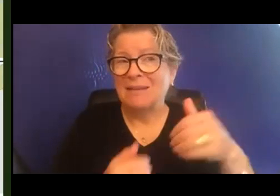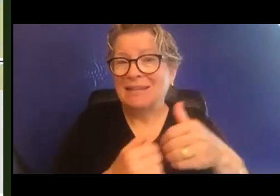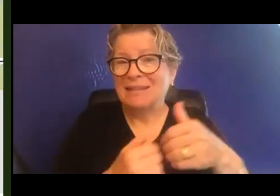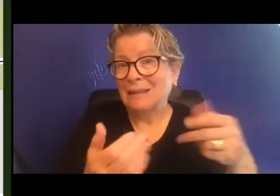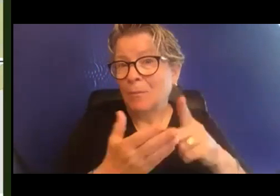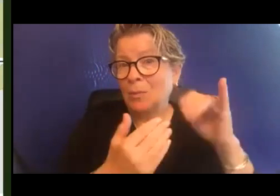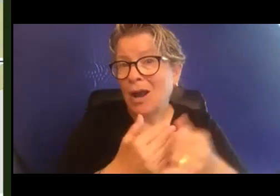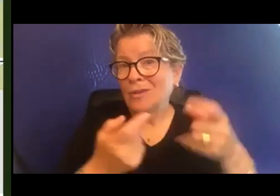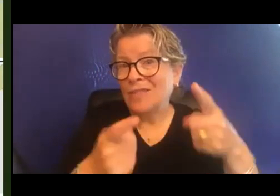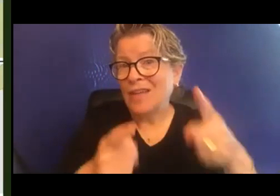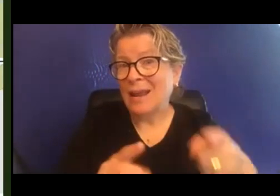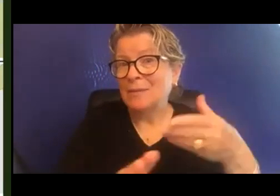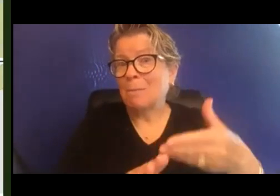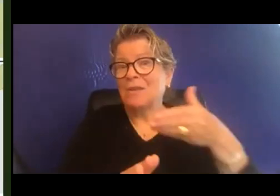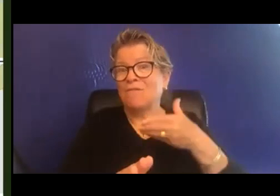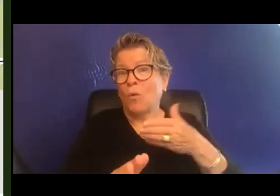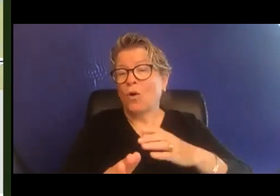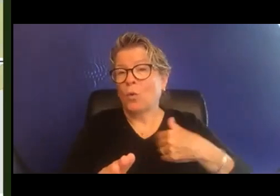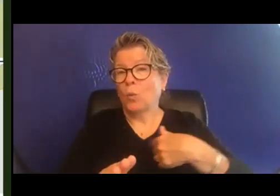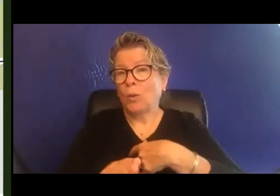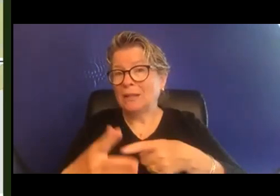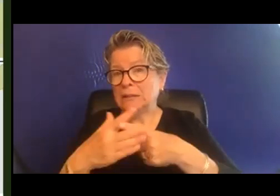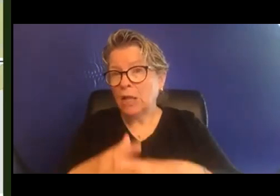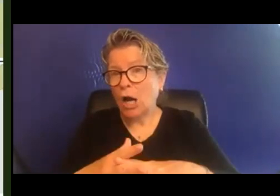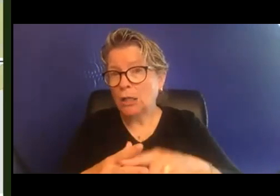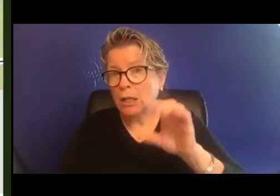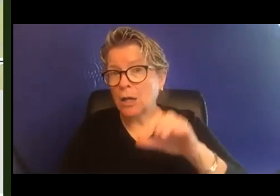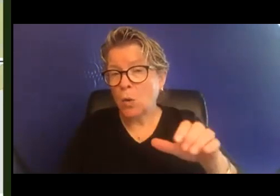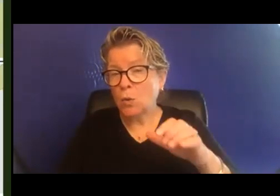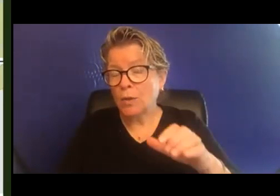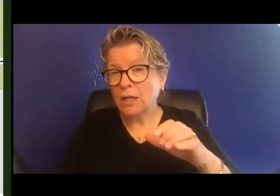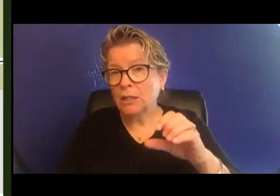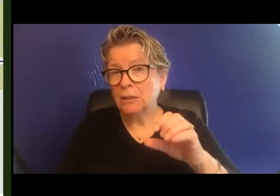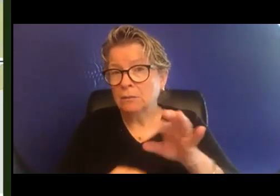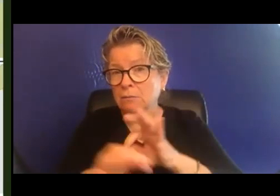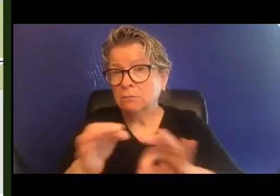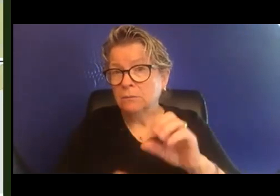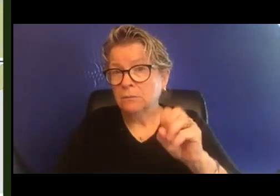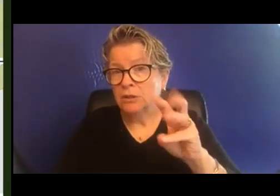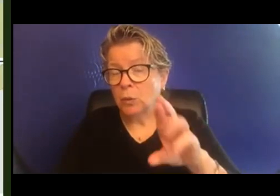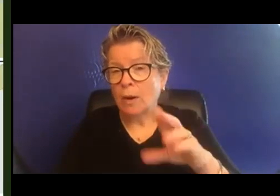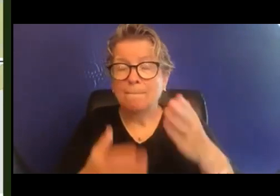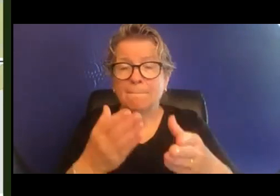separate project that occurs beforehand, we may be able to expand that parking, but there are some things that have to